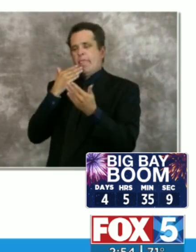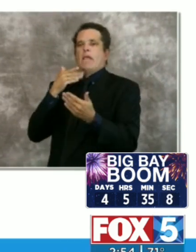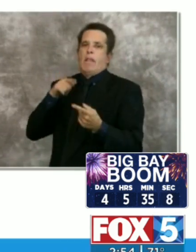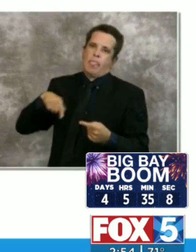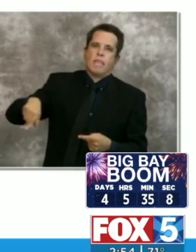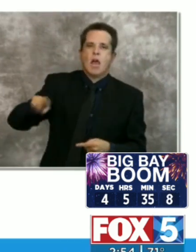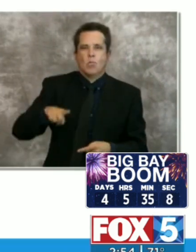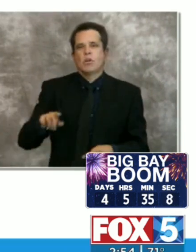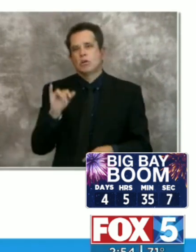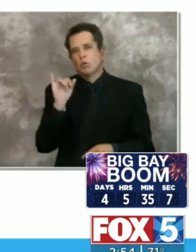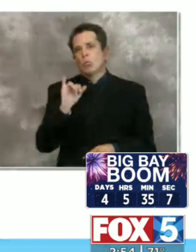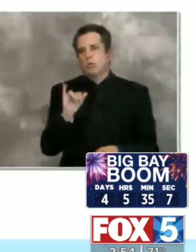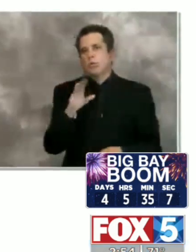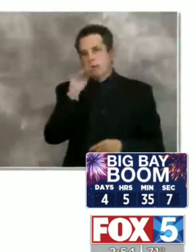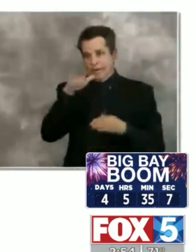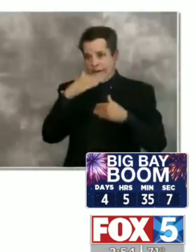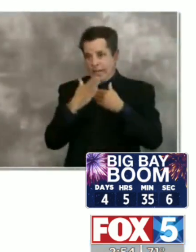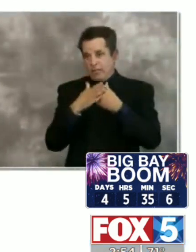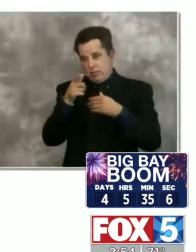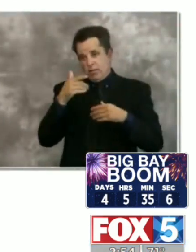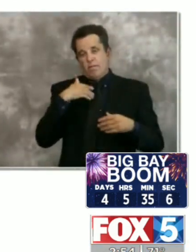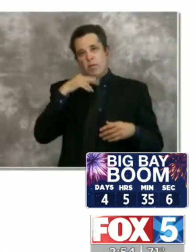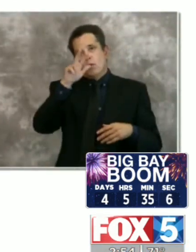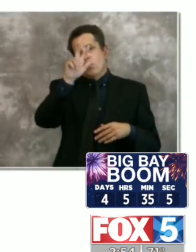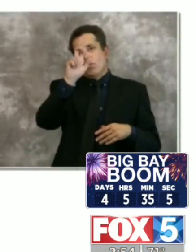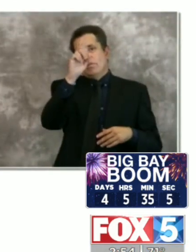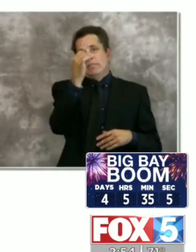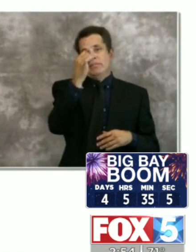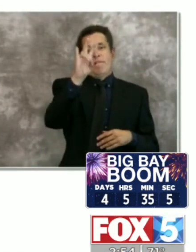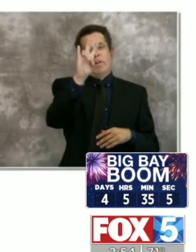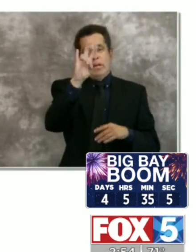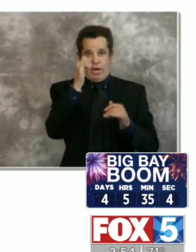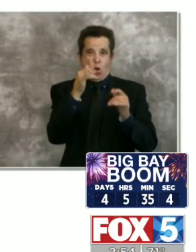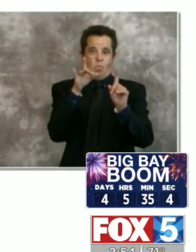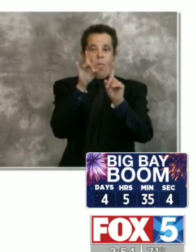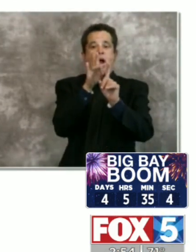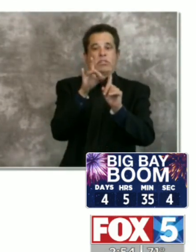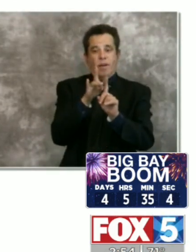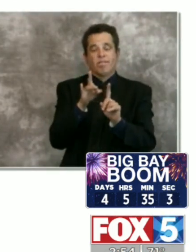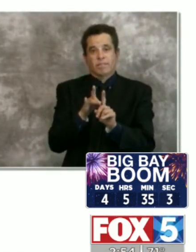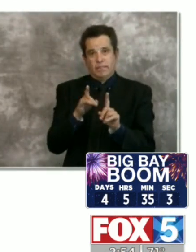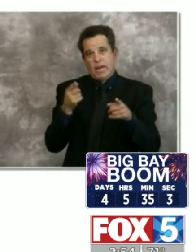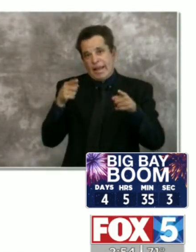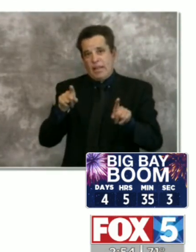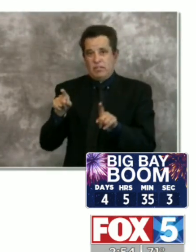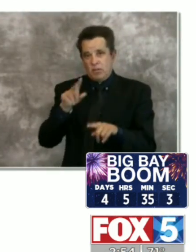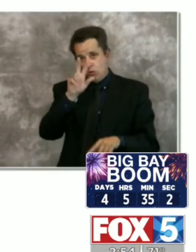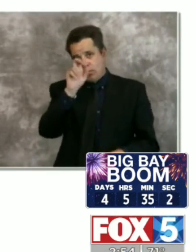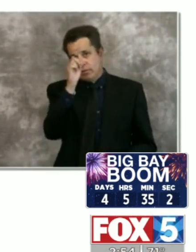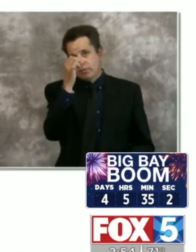AND LINKS TO POSSIBLE OUTBREAKS. THE GUIDE OUR ABILITY TO MANAGE OUR WAY THROUGH THIS. LET'S START WITH